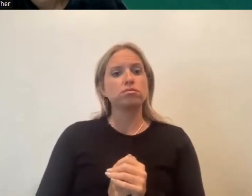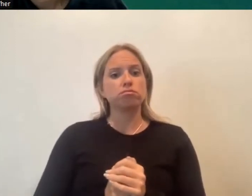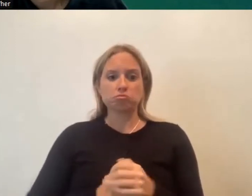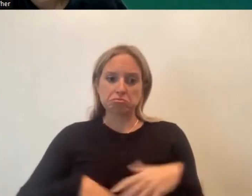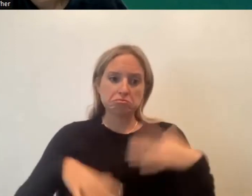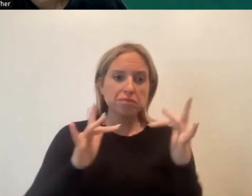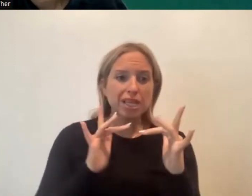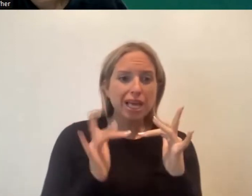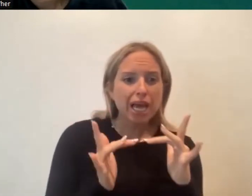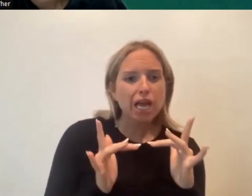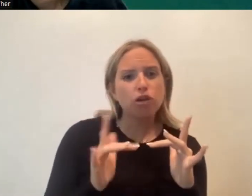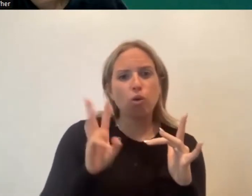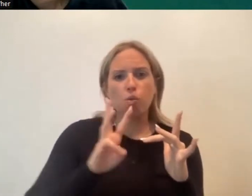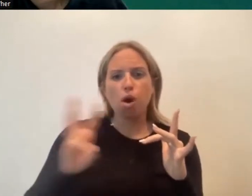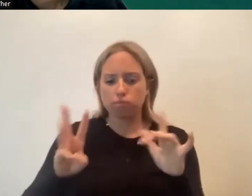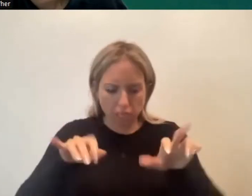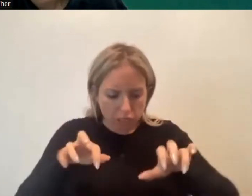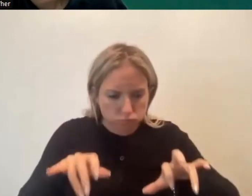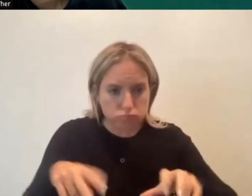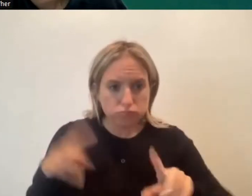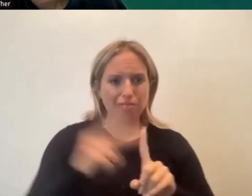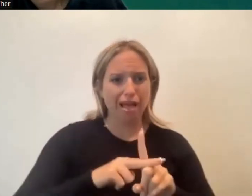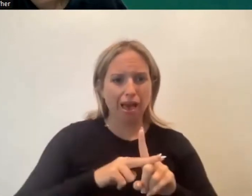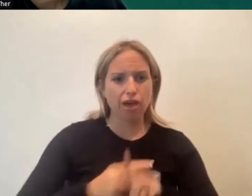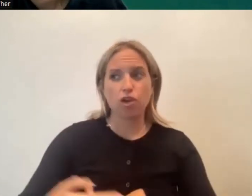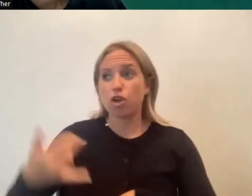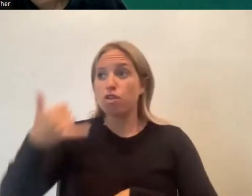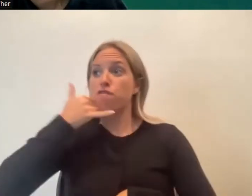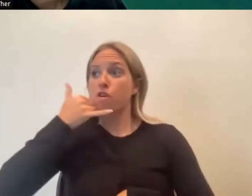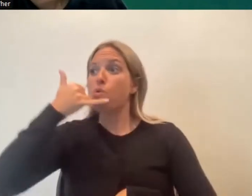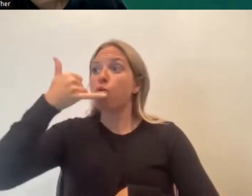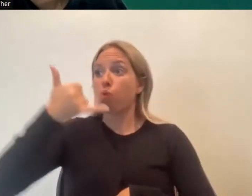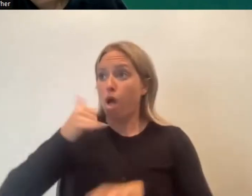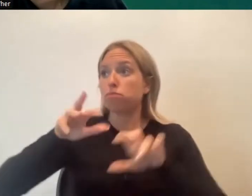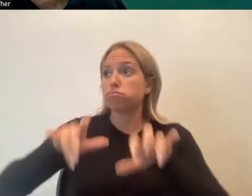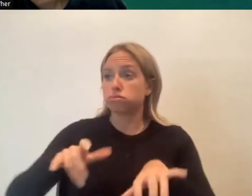You can do it over the telephone. You can come sit in my office and we can do it together."